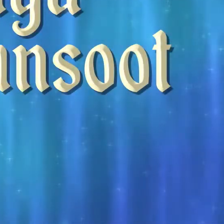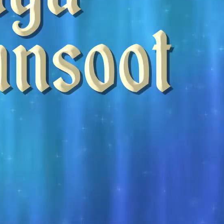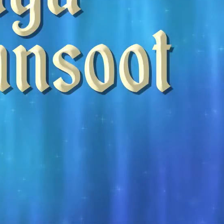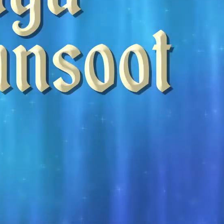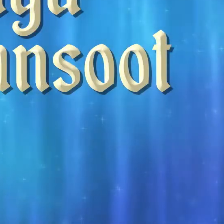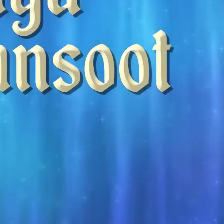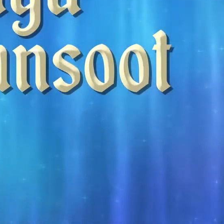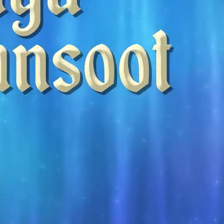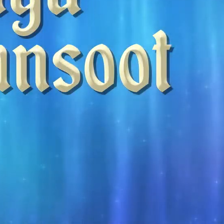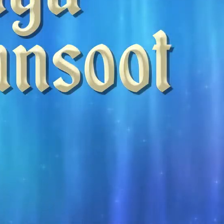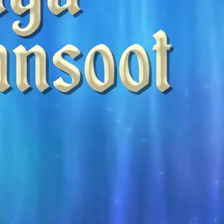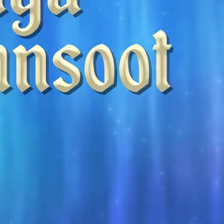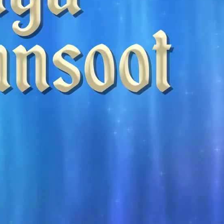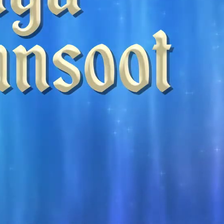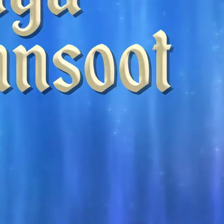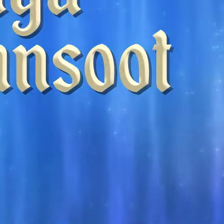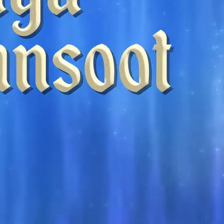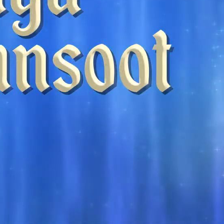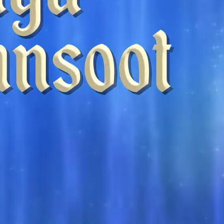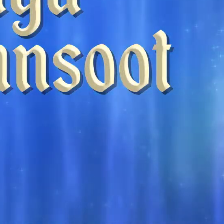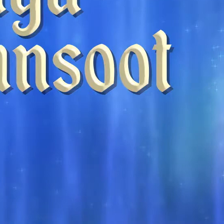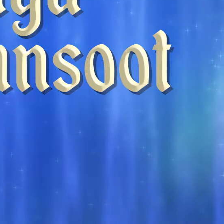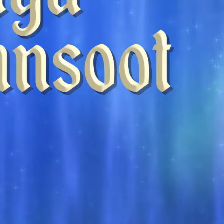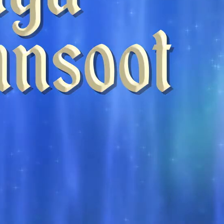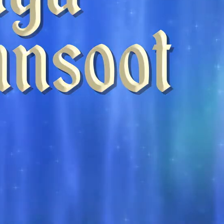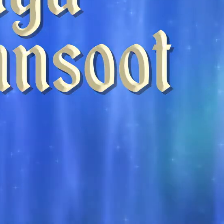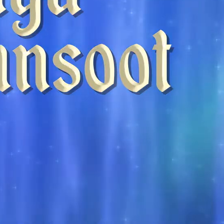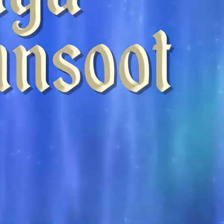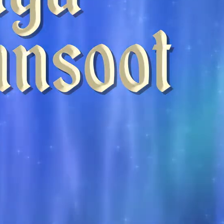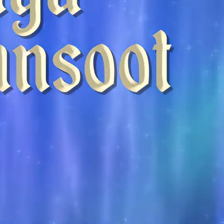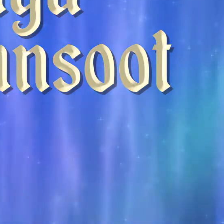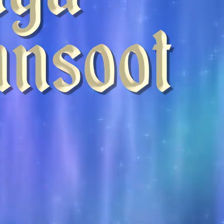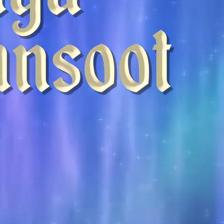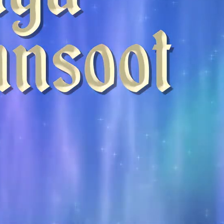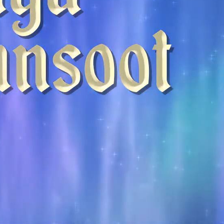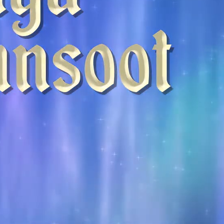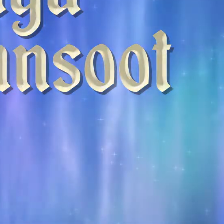Senga – For Dame Senga Sunsoot, awe the boys get their guns oot.